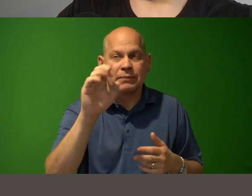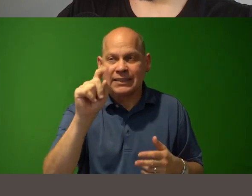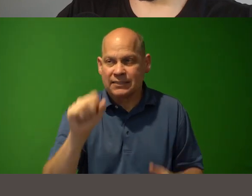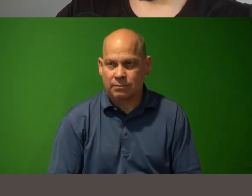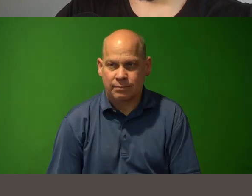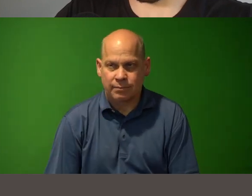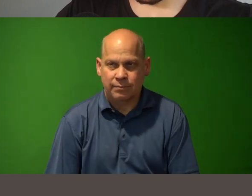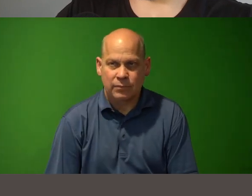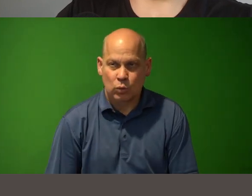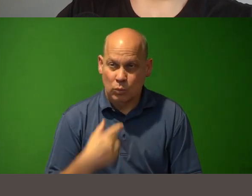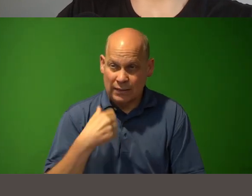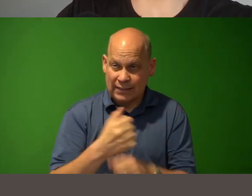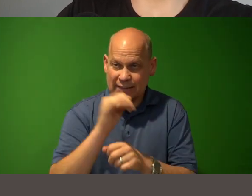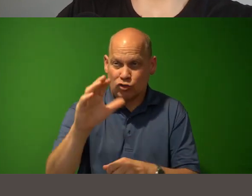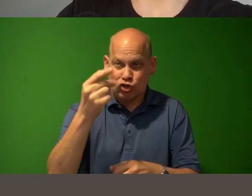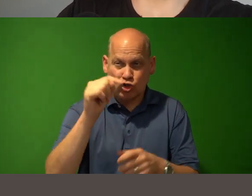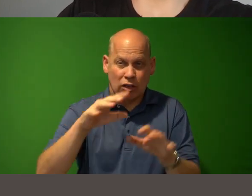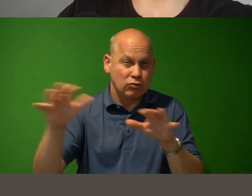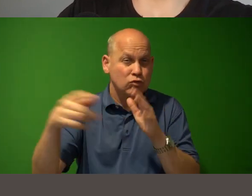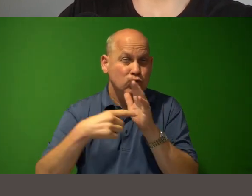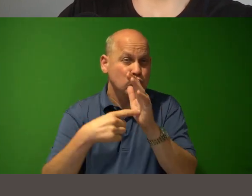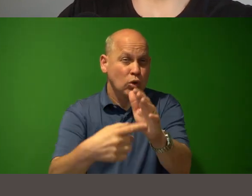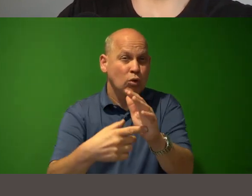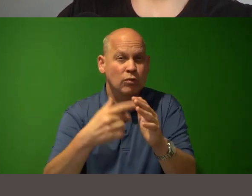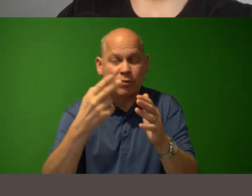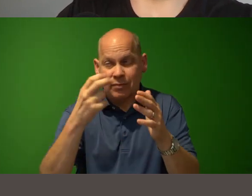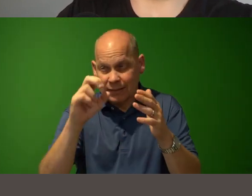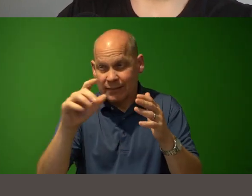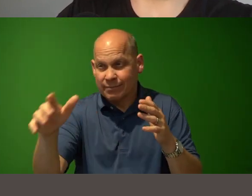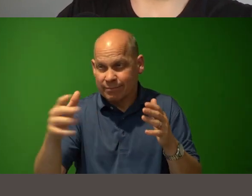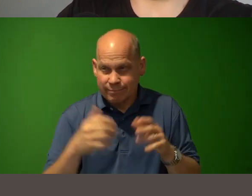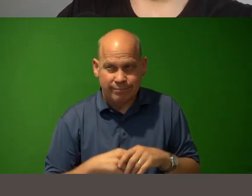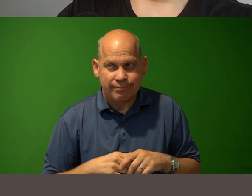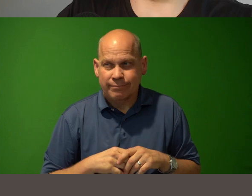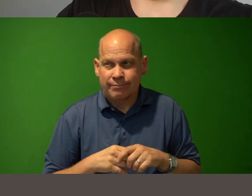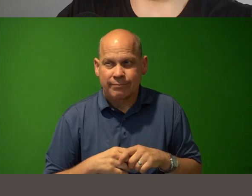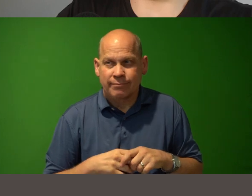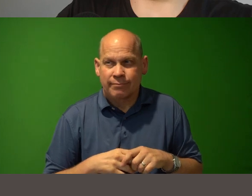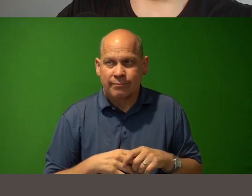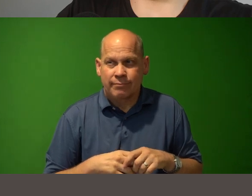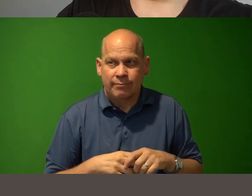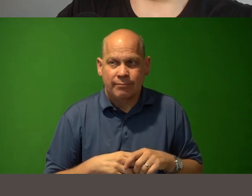And we get this chart to the right here showing the date, the steps involved